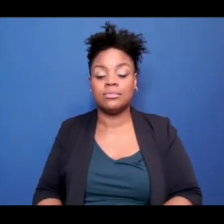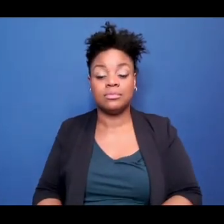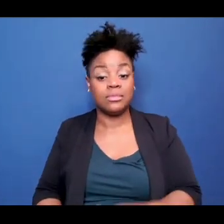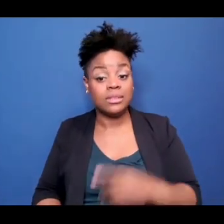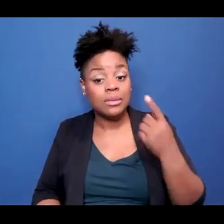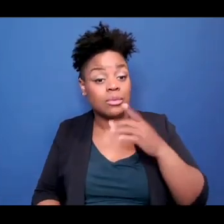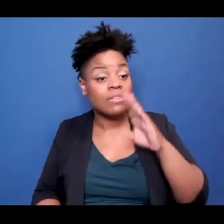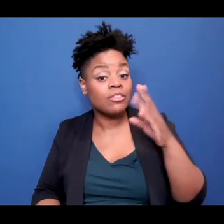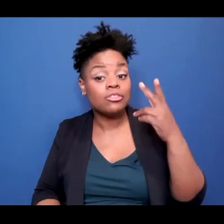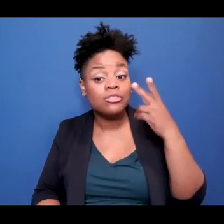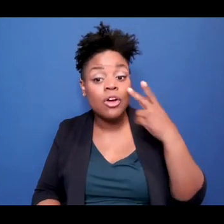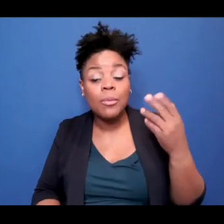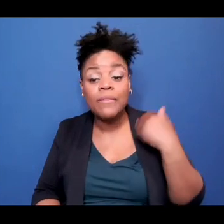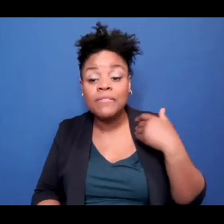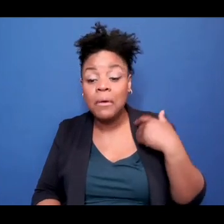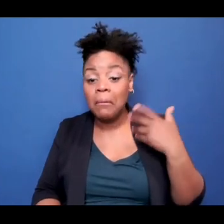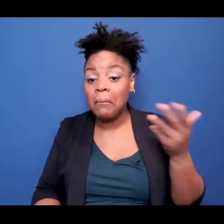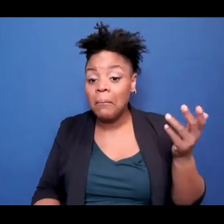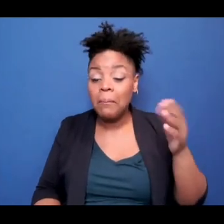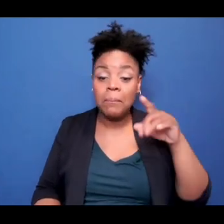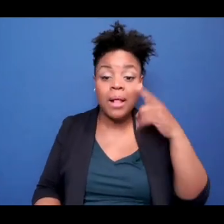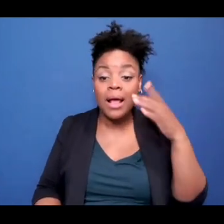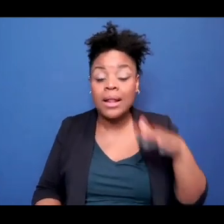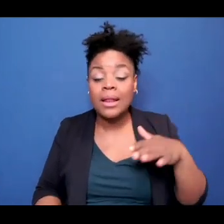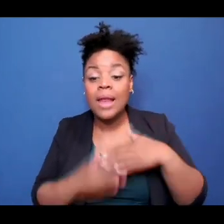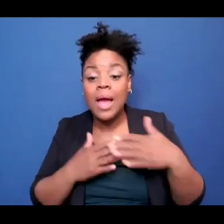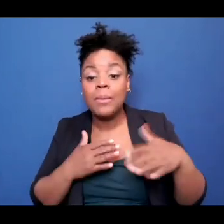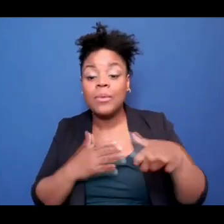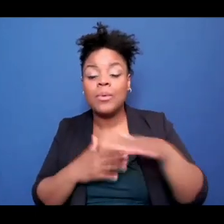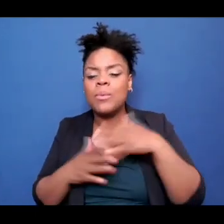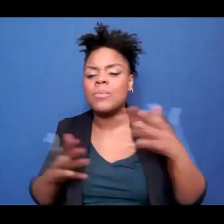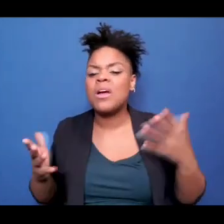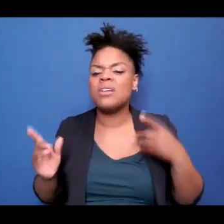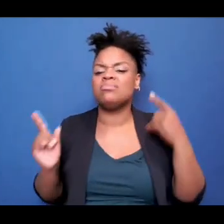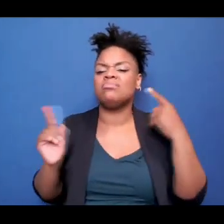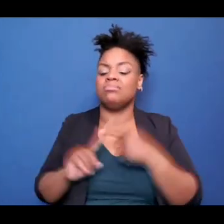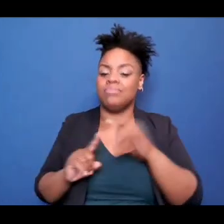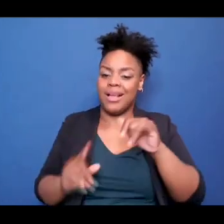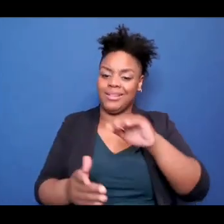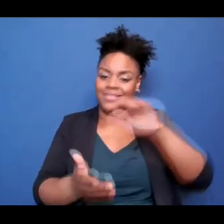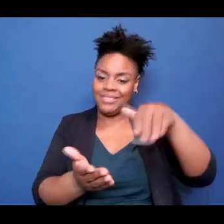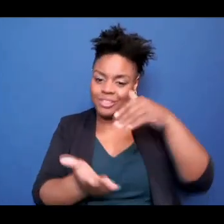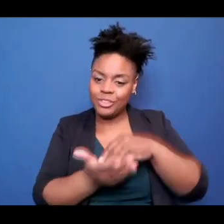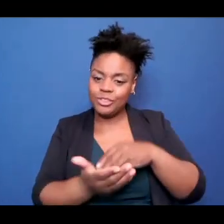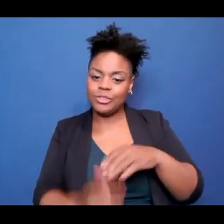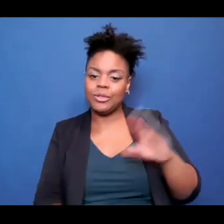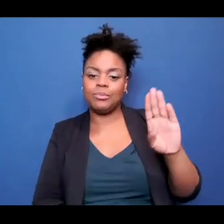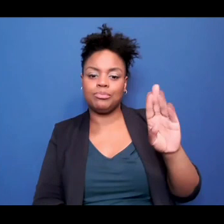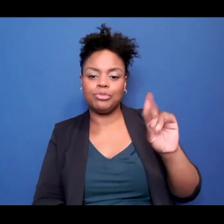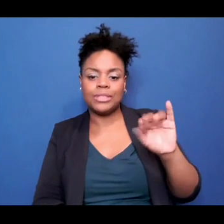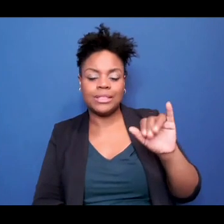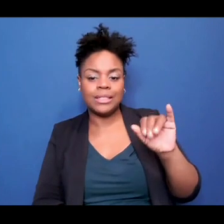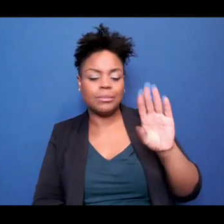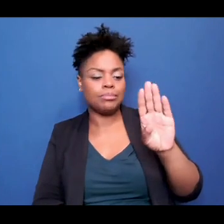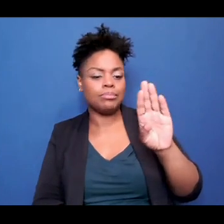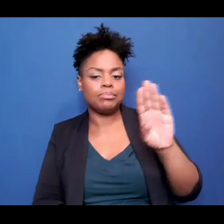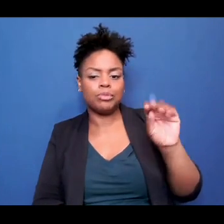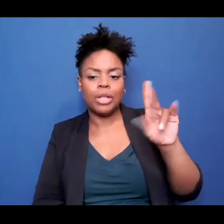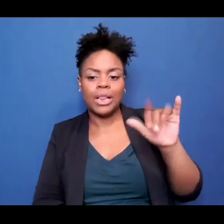NEXT SLIDE. BUT SOMETHING WE NEVER SAW BACK WHEN THEY STILL HAD PHONE KIOSKS IN BLACK NEIGHBORHOODS AT THE TIME IN CENTRAL BROOKLYN AND IN